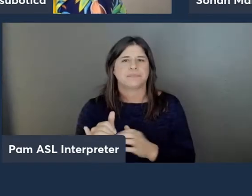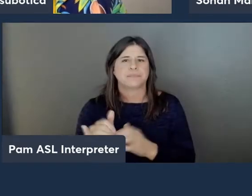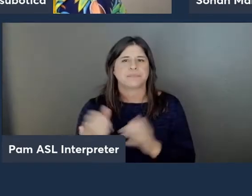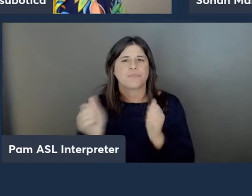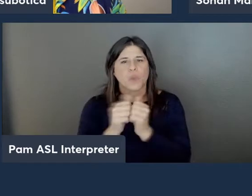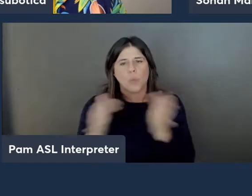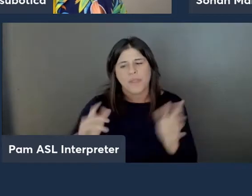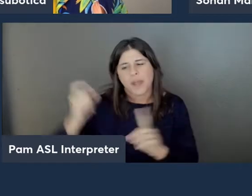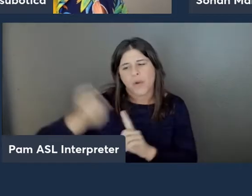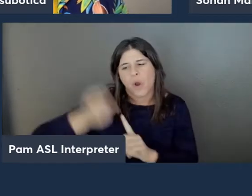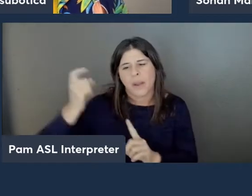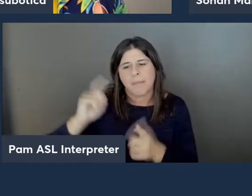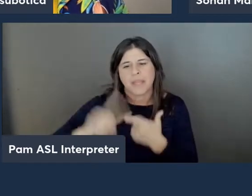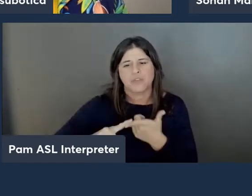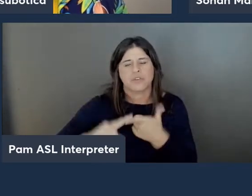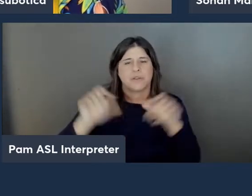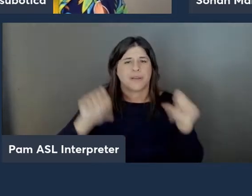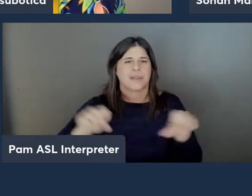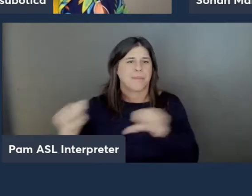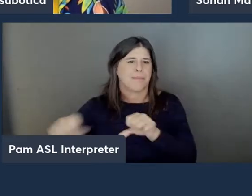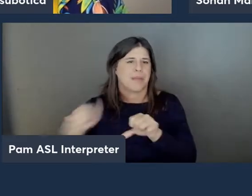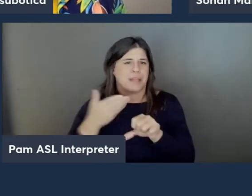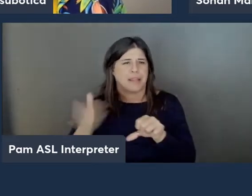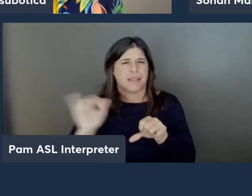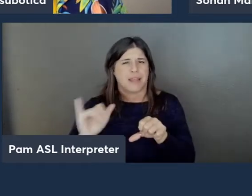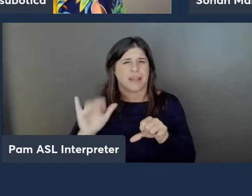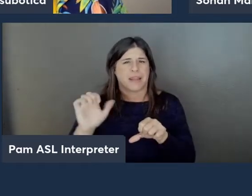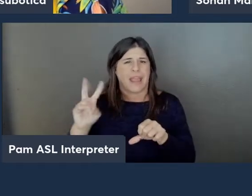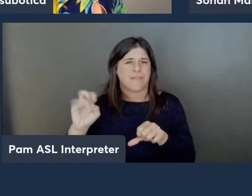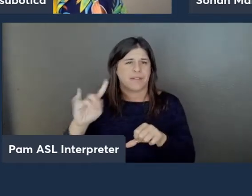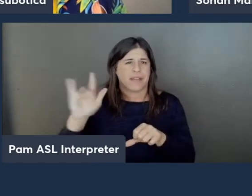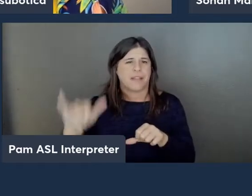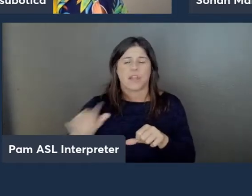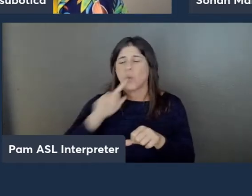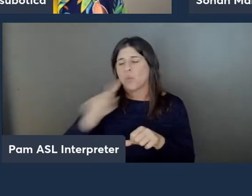and without capability like Evidently, it means less frequent releases.